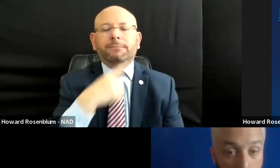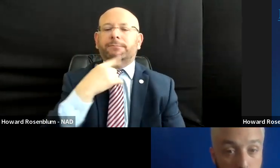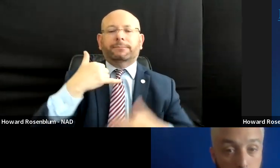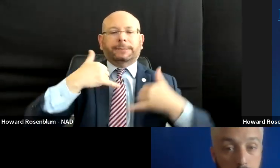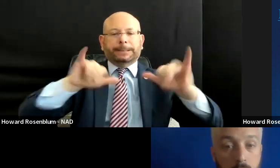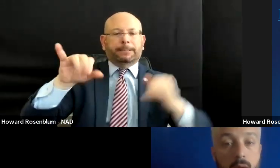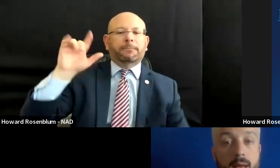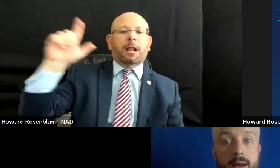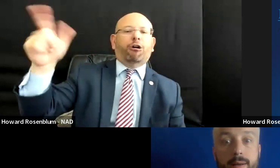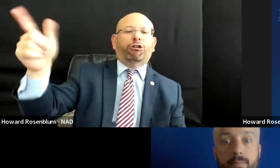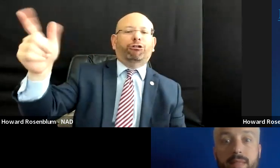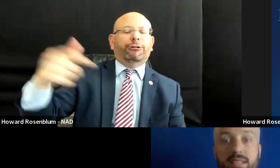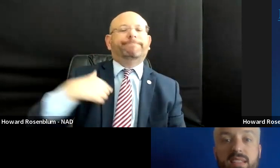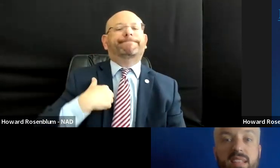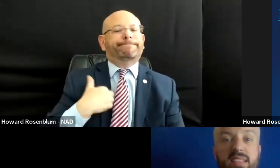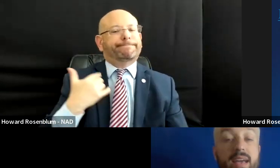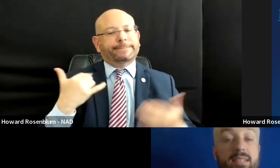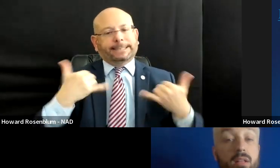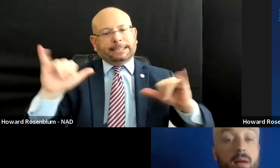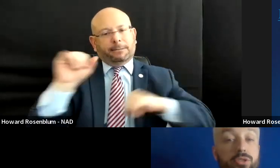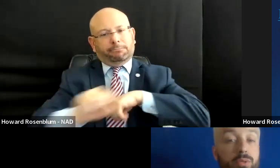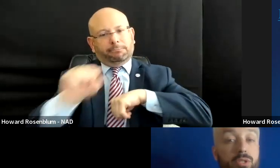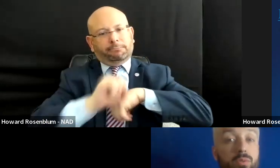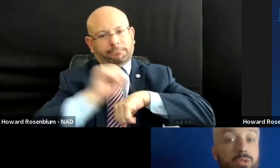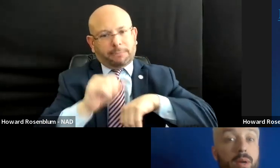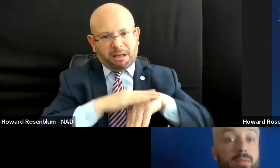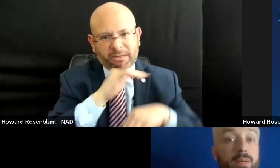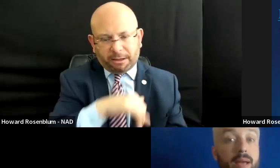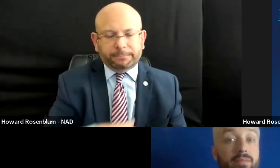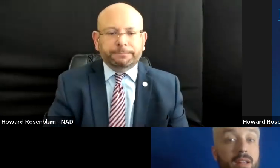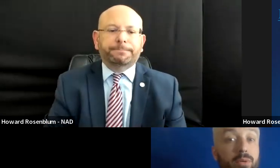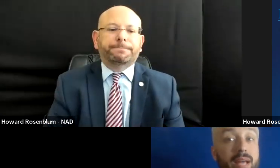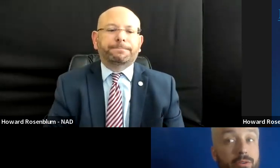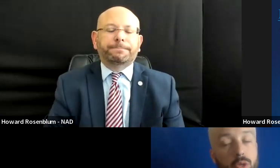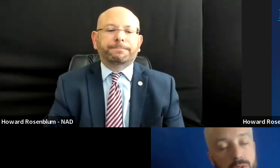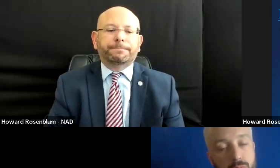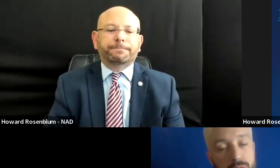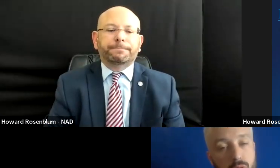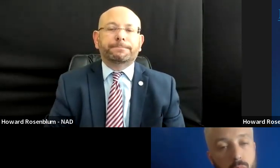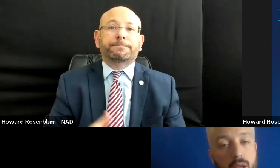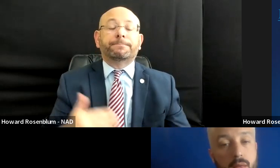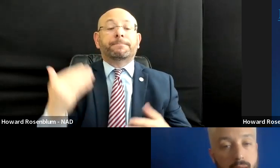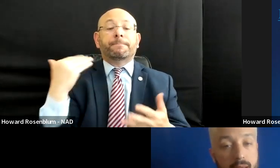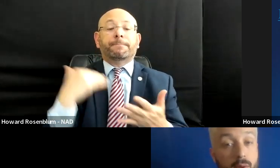month of July and then the text, the second option for